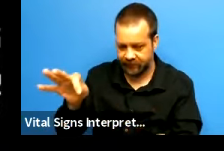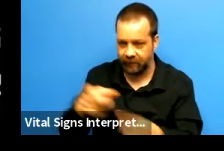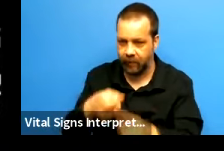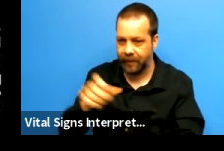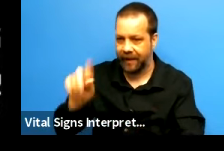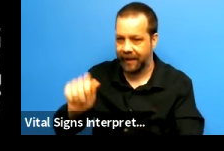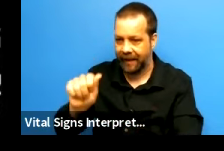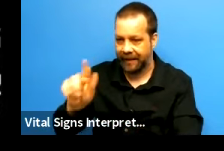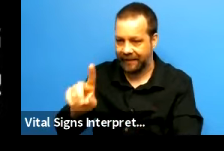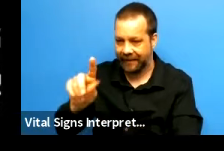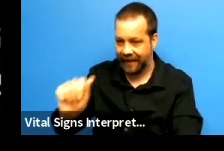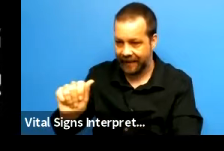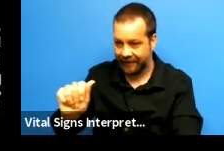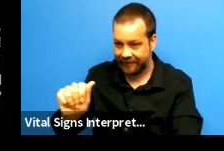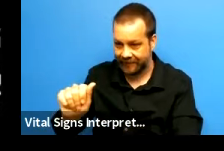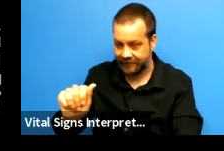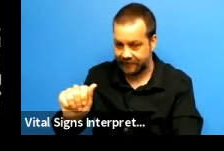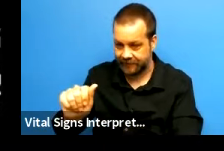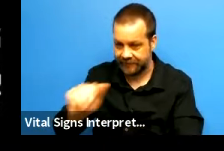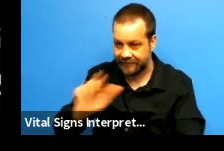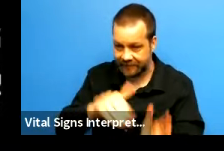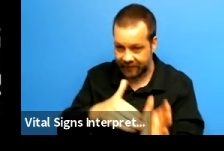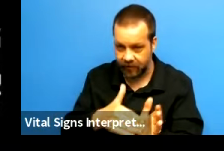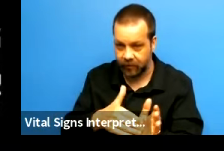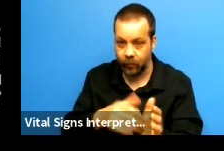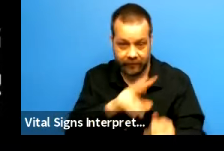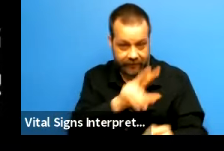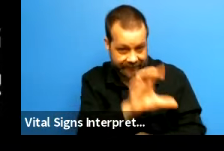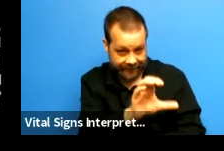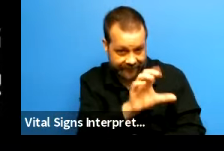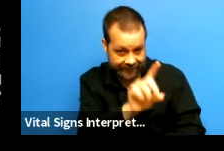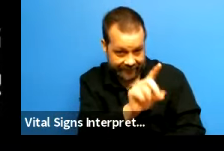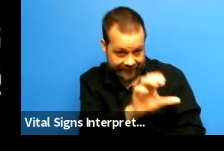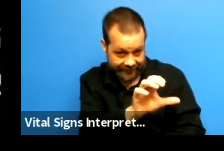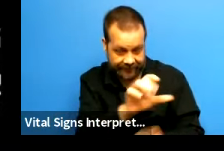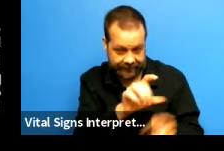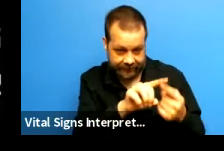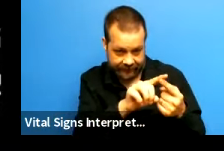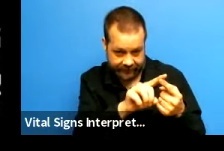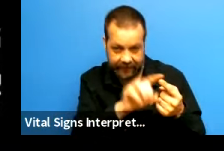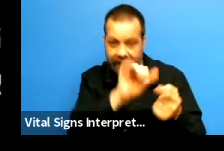We reviewed guidance from CDC and many other organizations